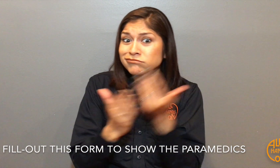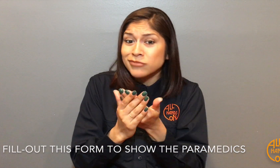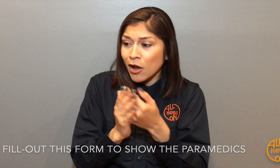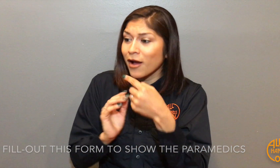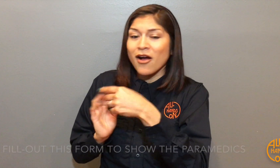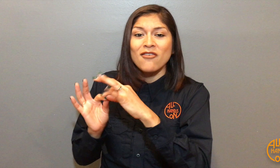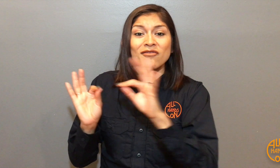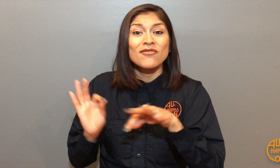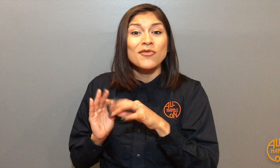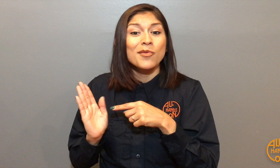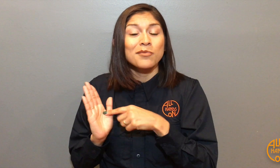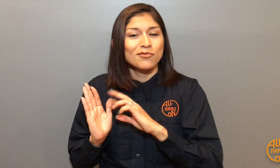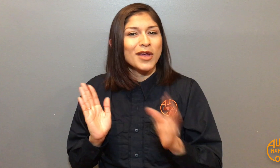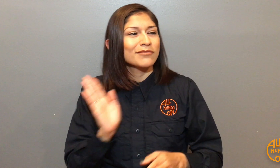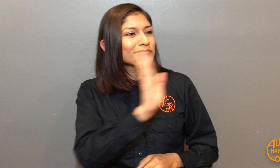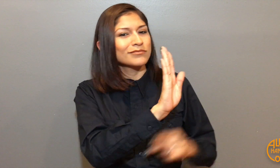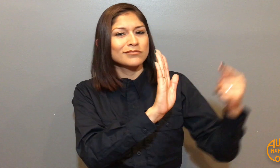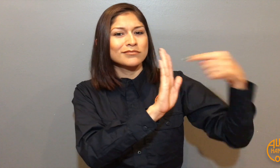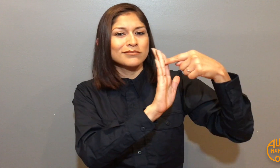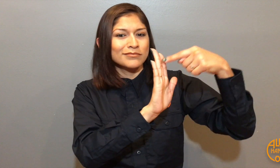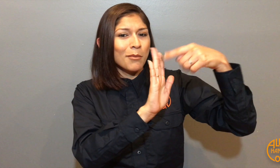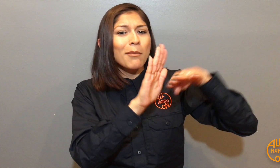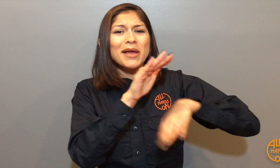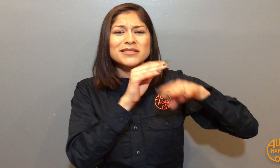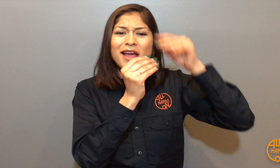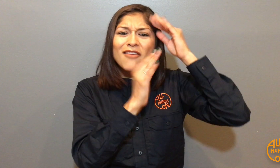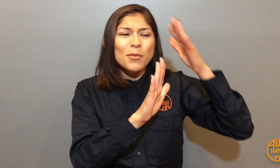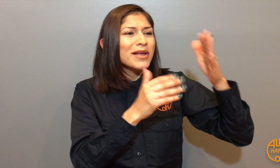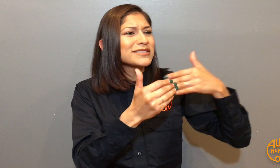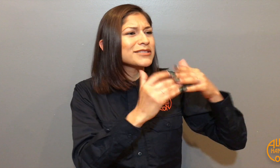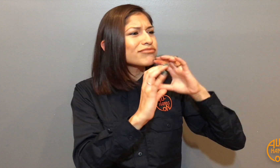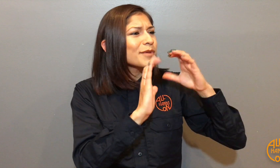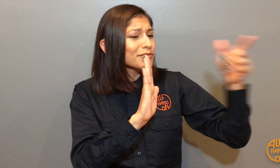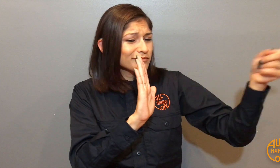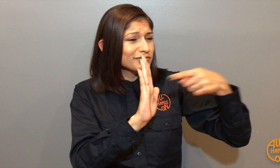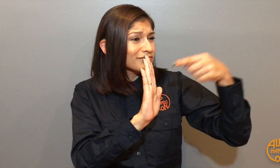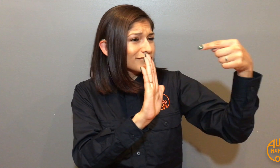the ambulance to arrive you can have this form ready just to give the EMTs